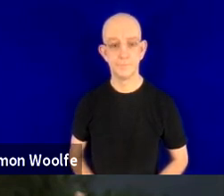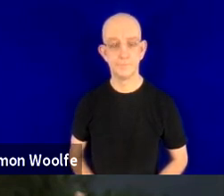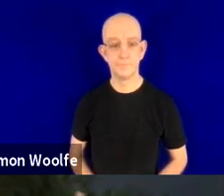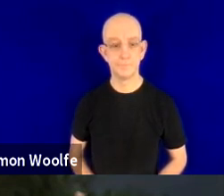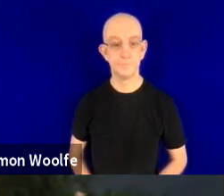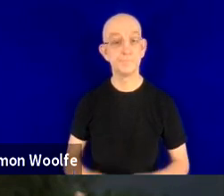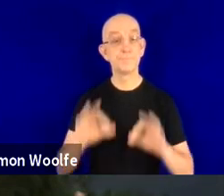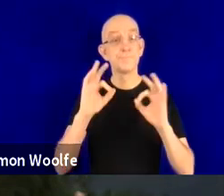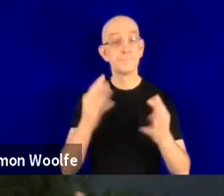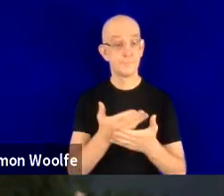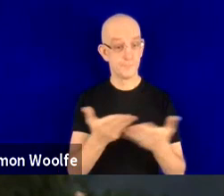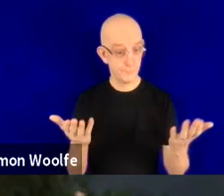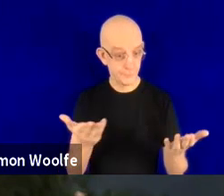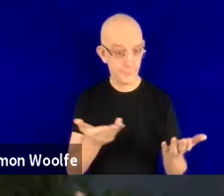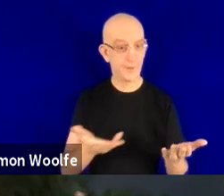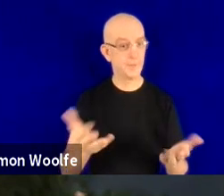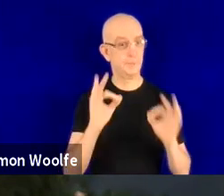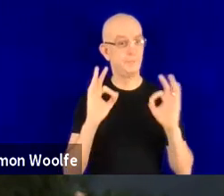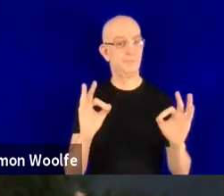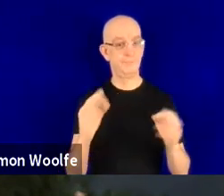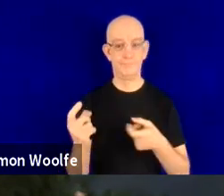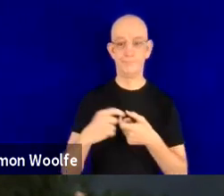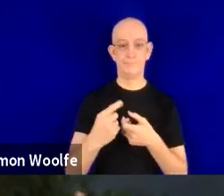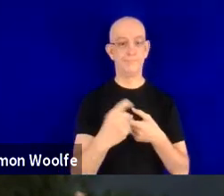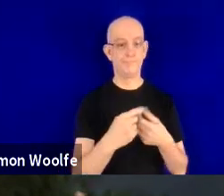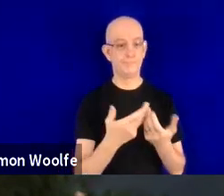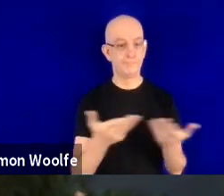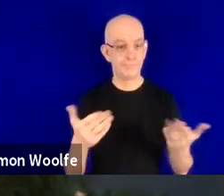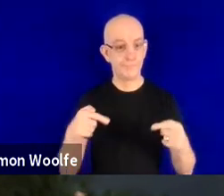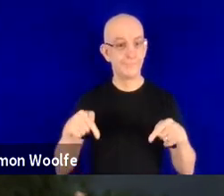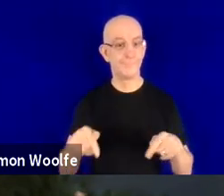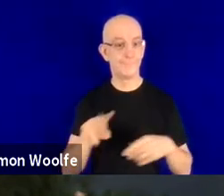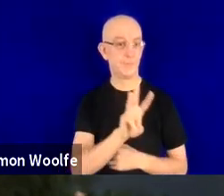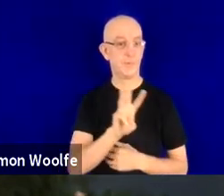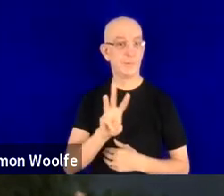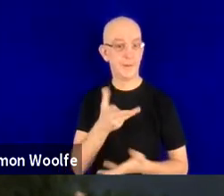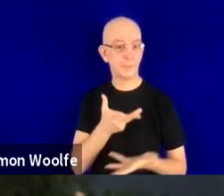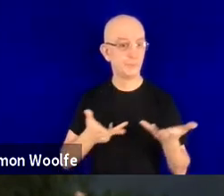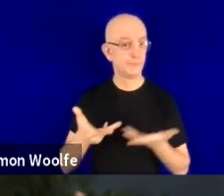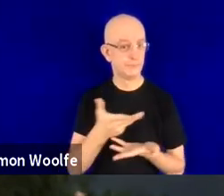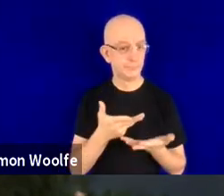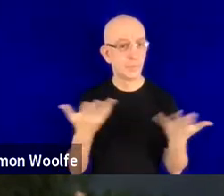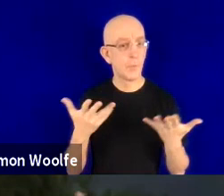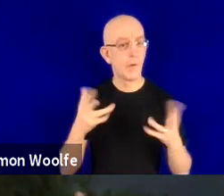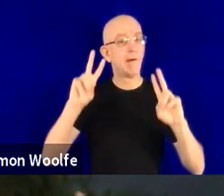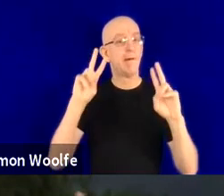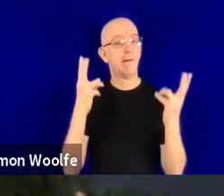Lessons learned from the COVID 19 Crisis, Moving towards Inclusive Social Protection for Persons with Disabilities